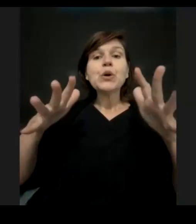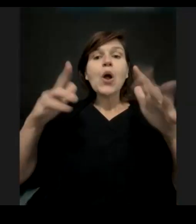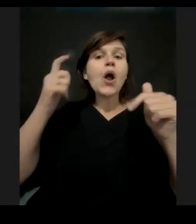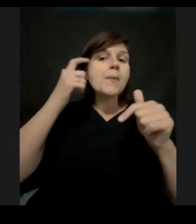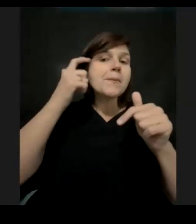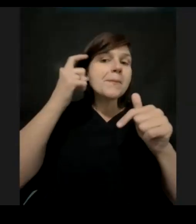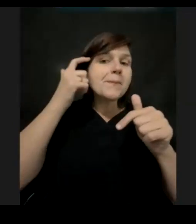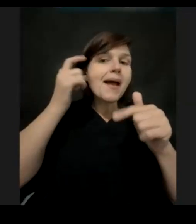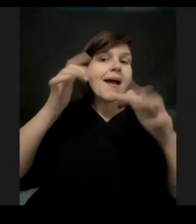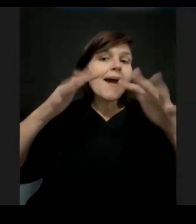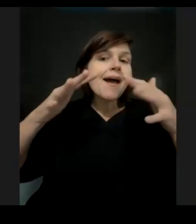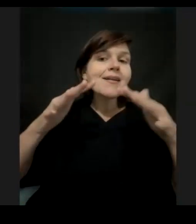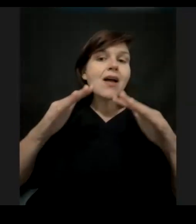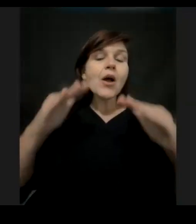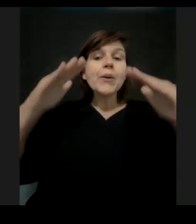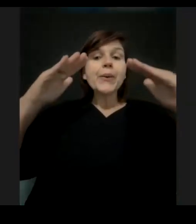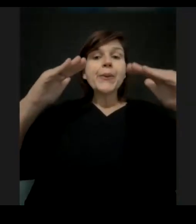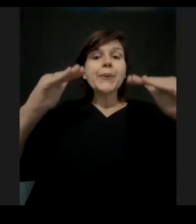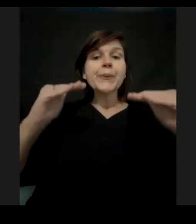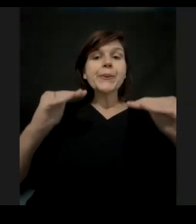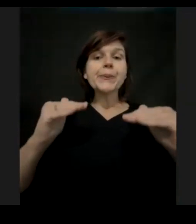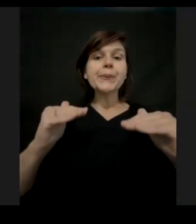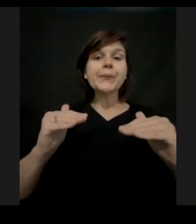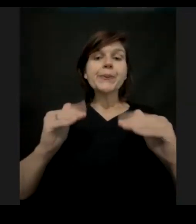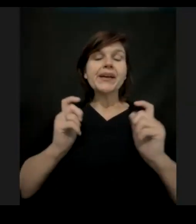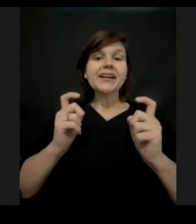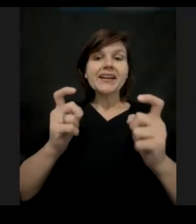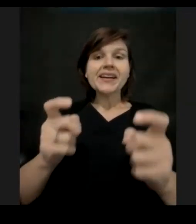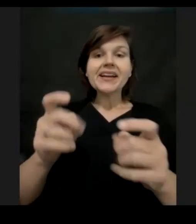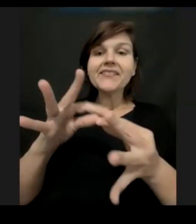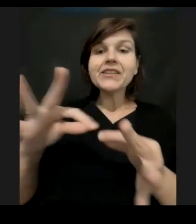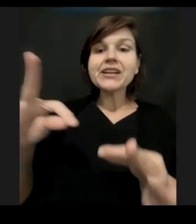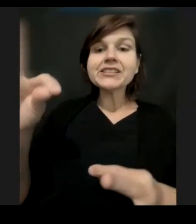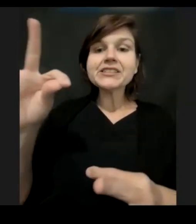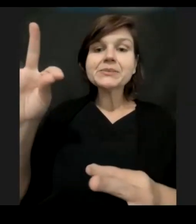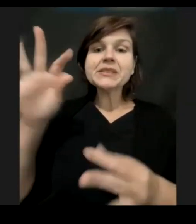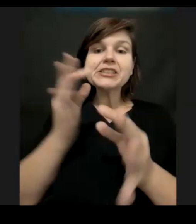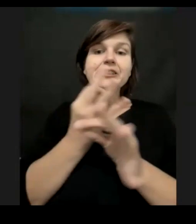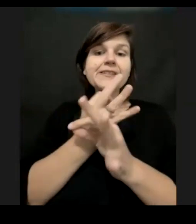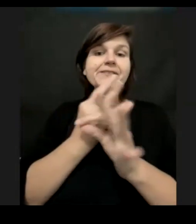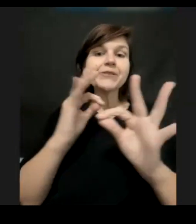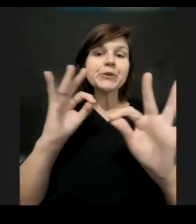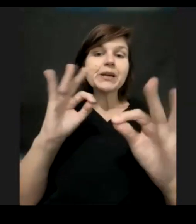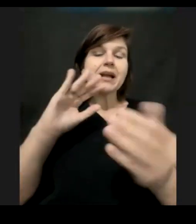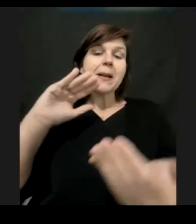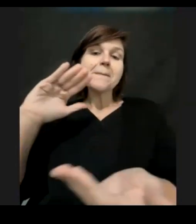and set your spirits free Music is the medicine,